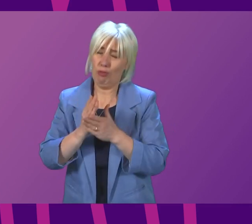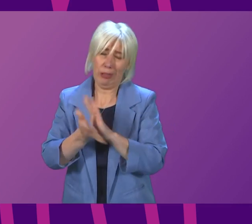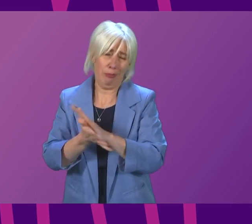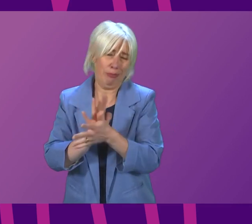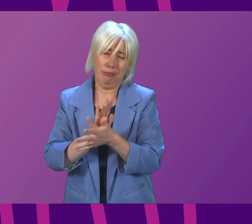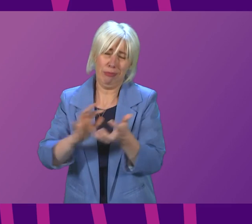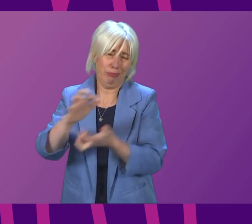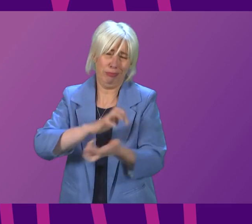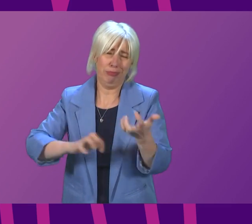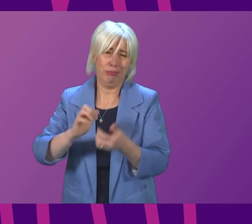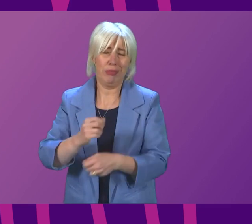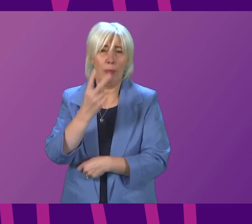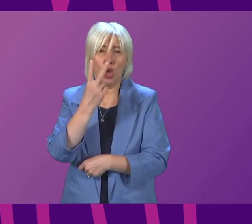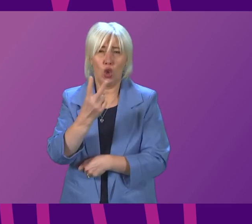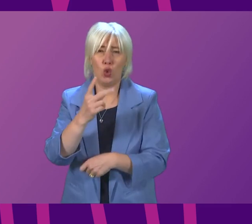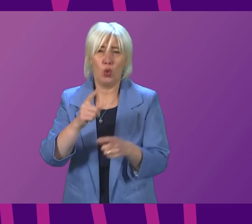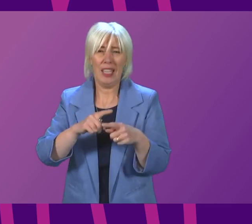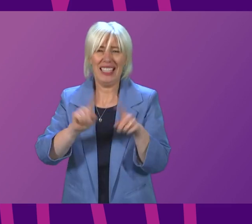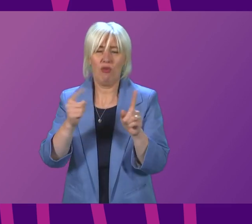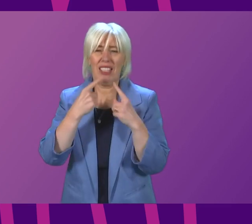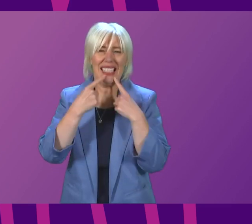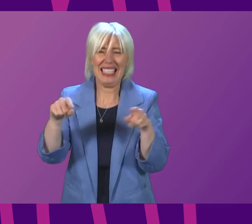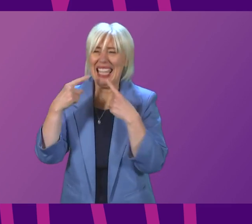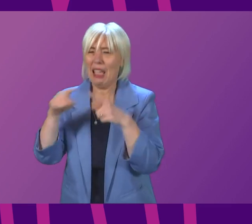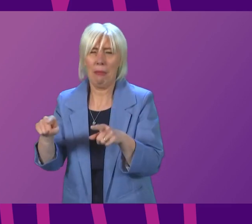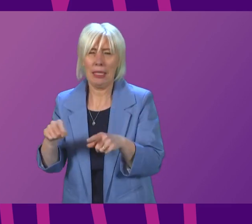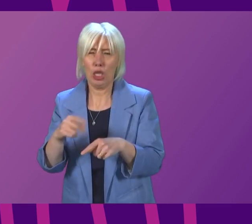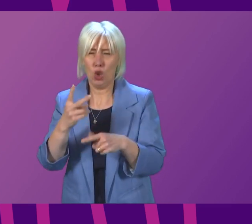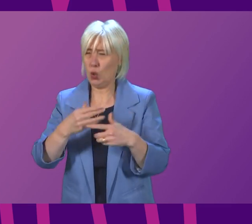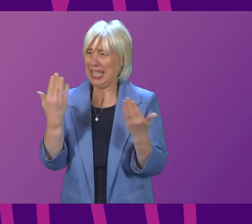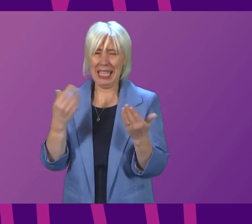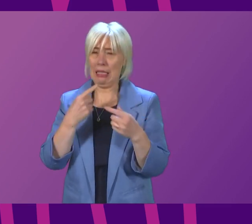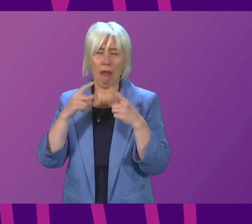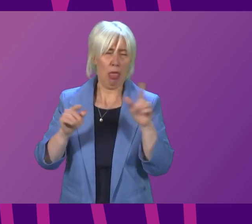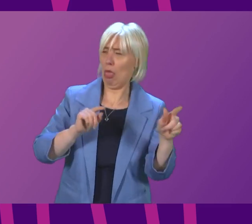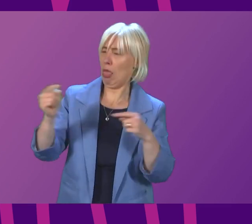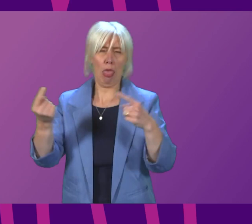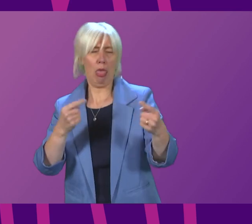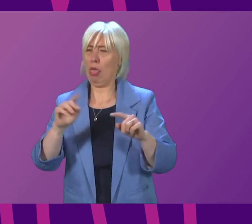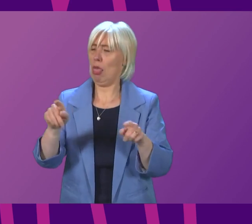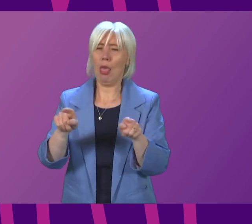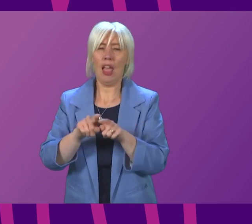She issued two conflicting statements within two days, which included making a major announcement